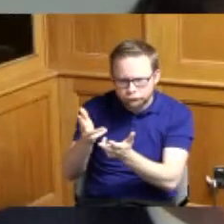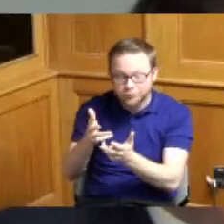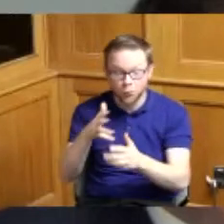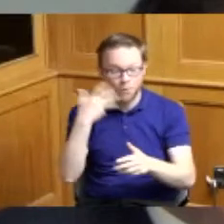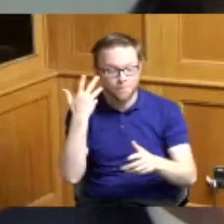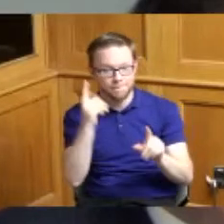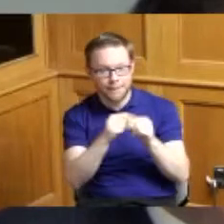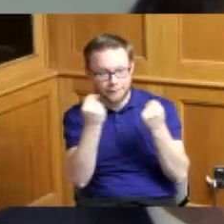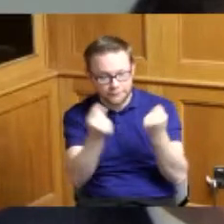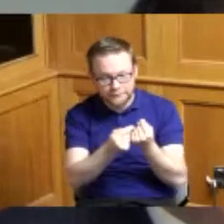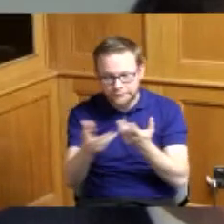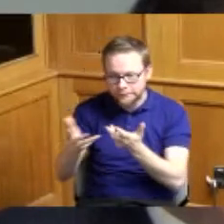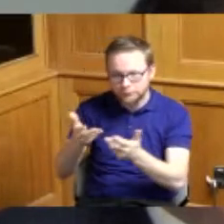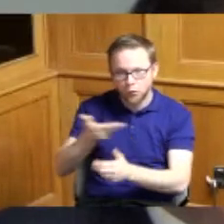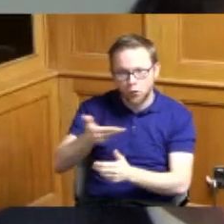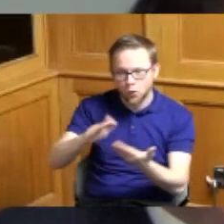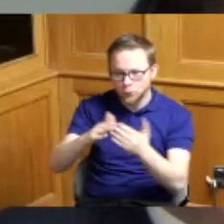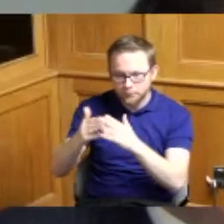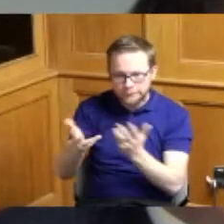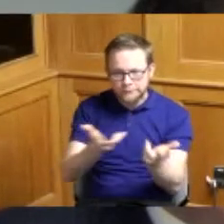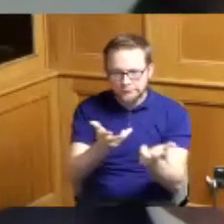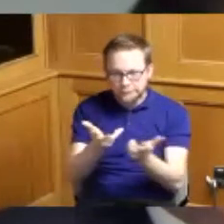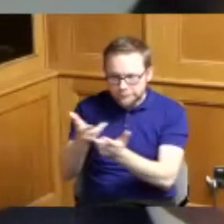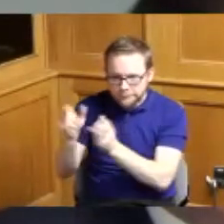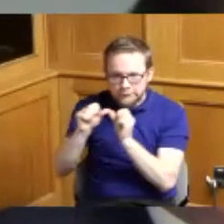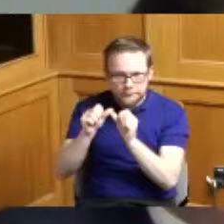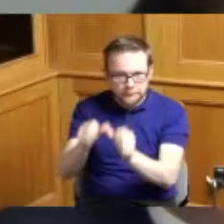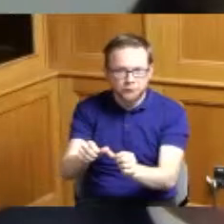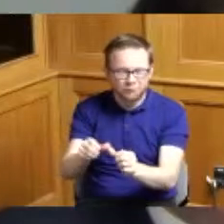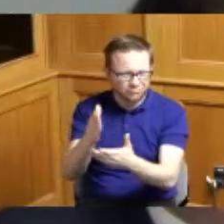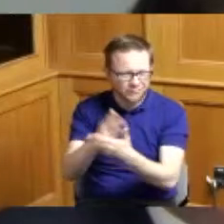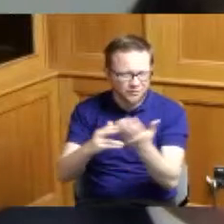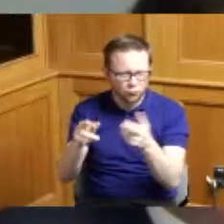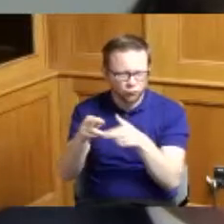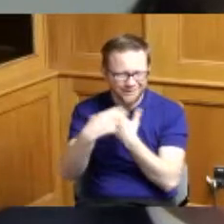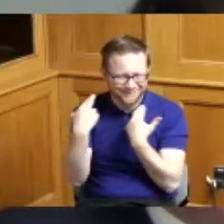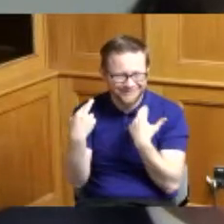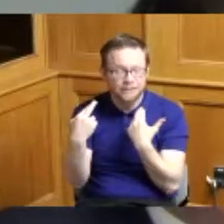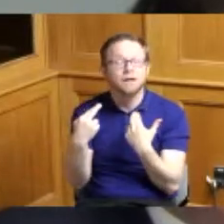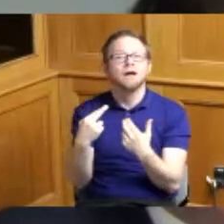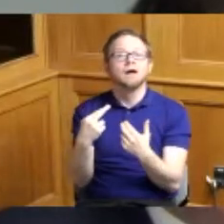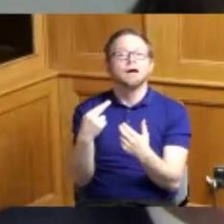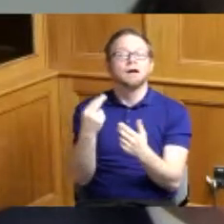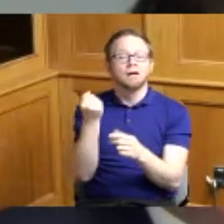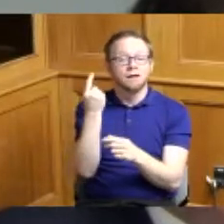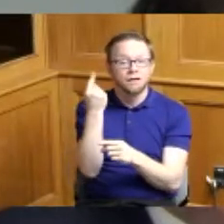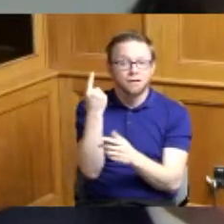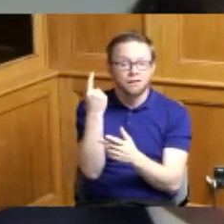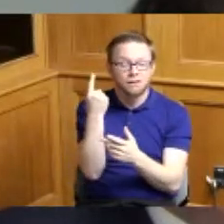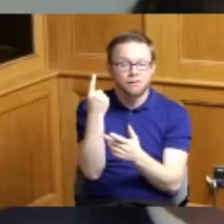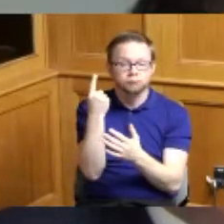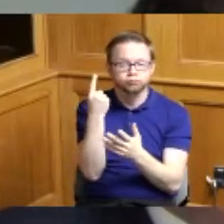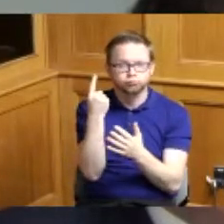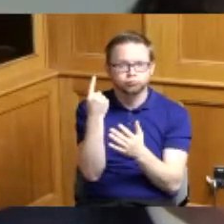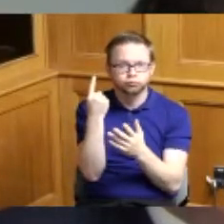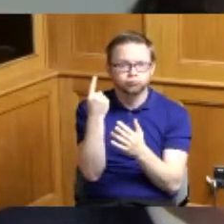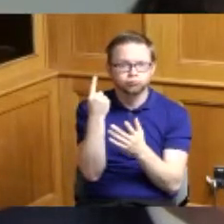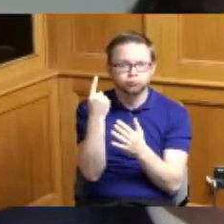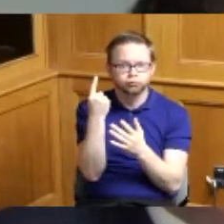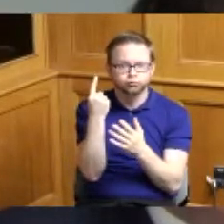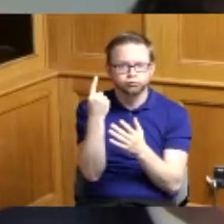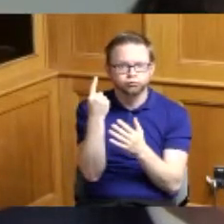the uh with the host community as well however I would say that um that that does not prevent us